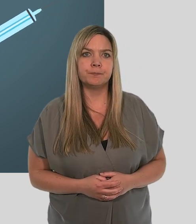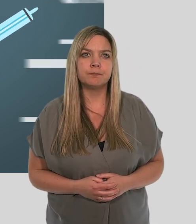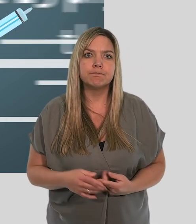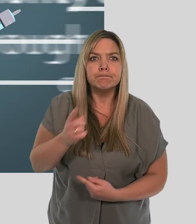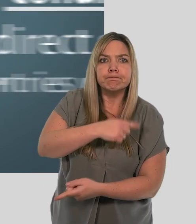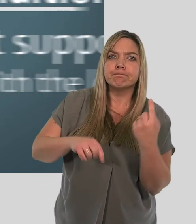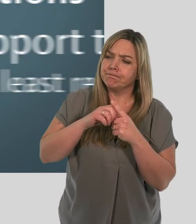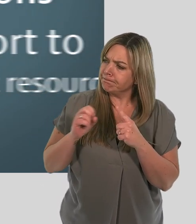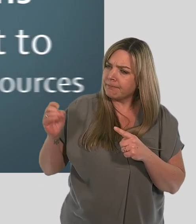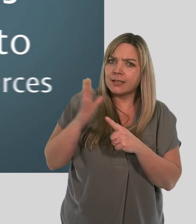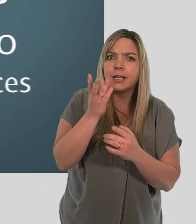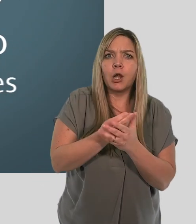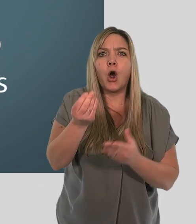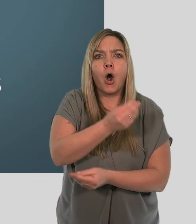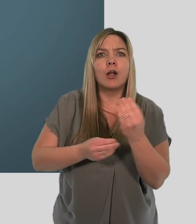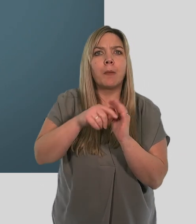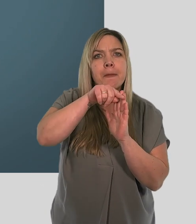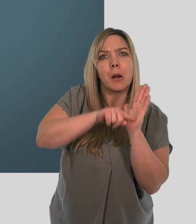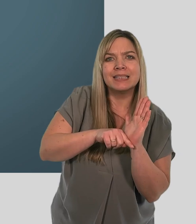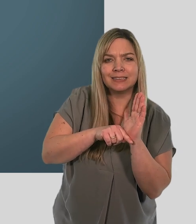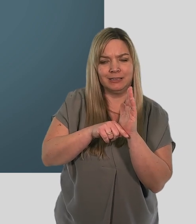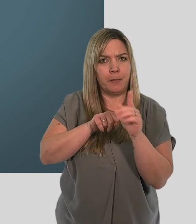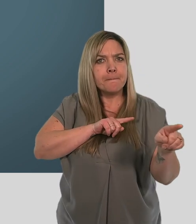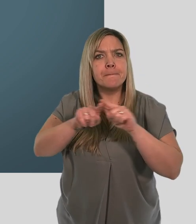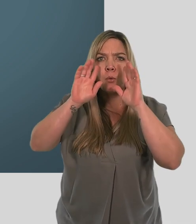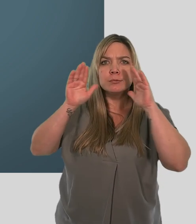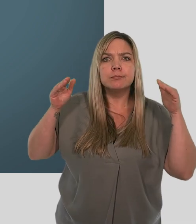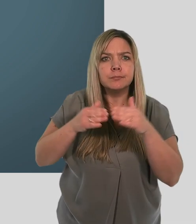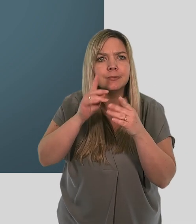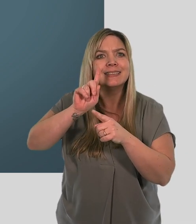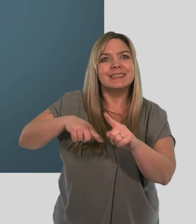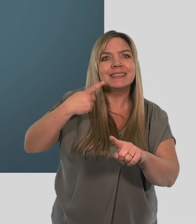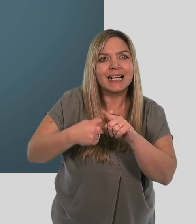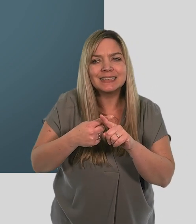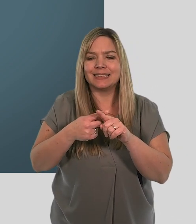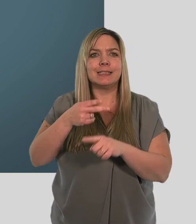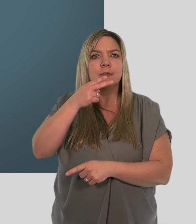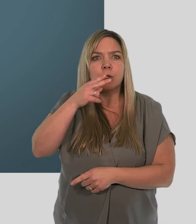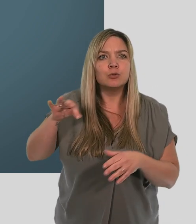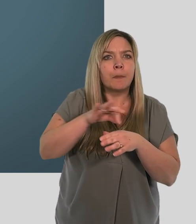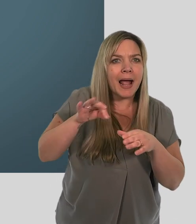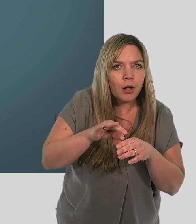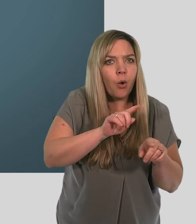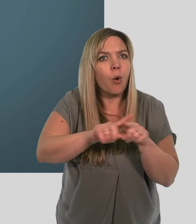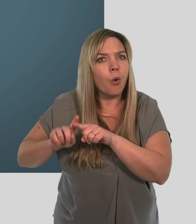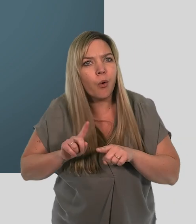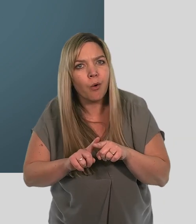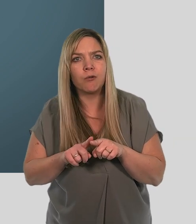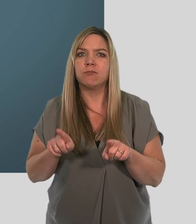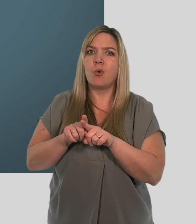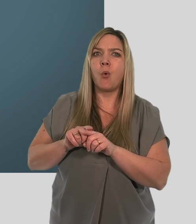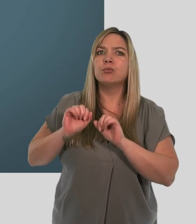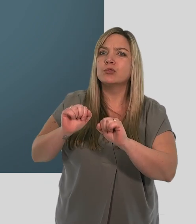Development assistance for health should focus on the 15 priority conditions through direct support to countries with the least resources,